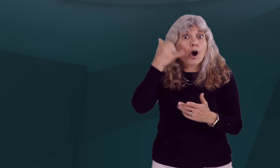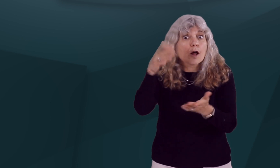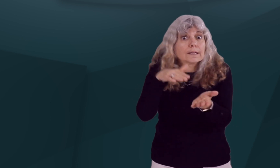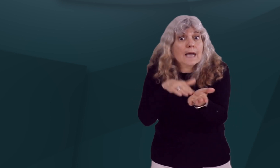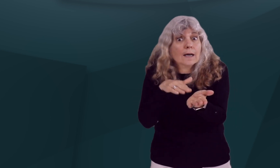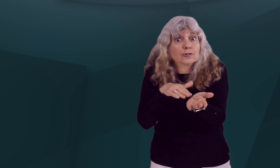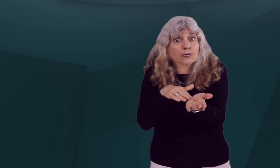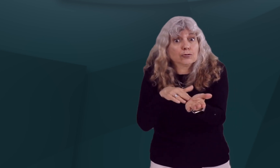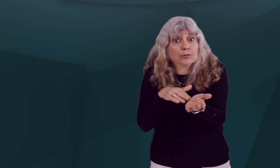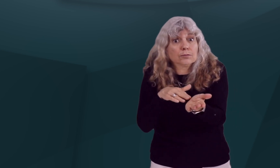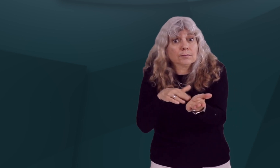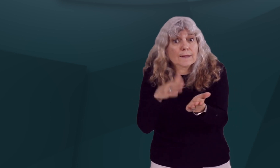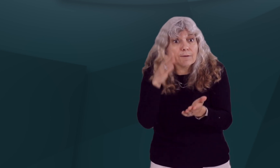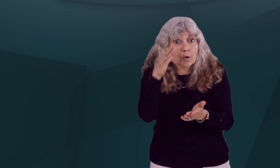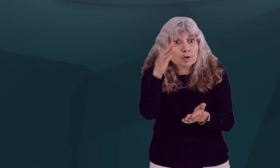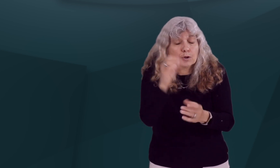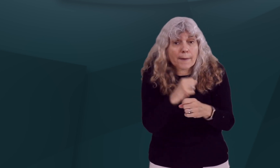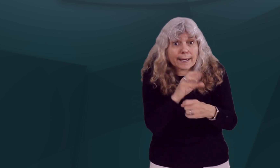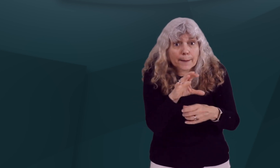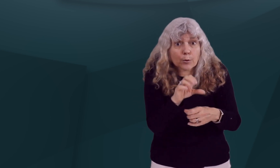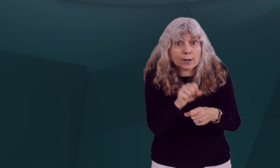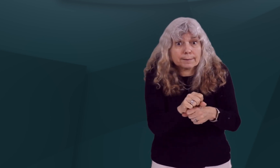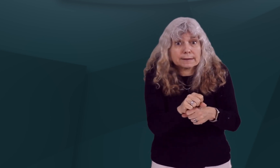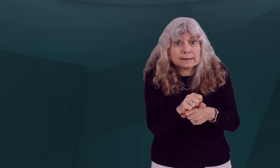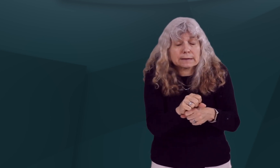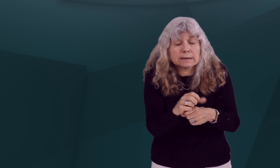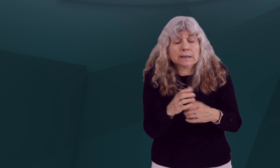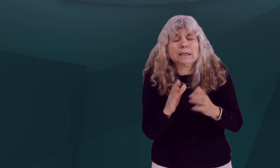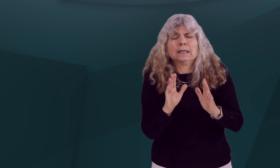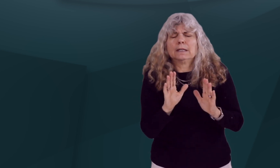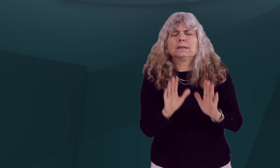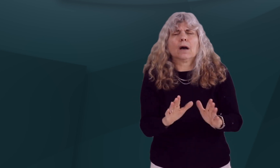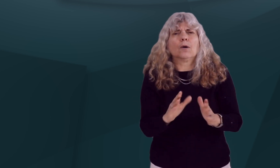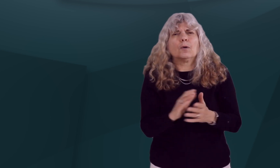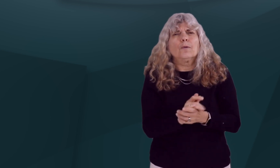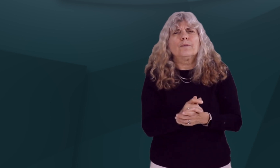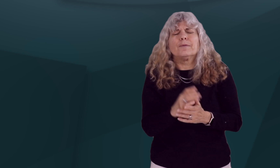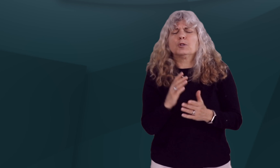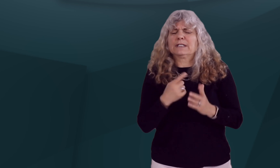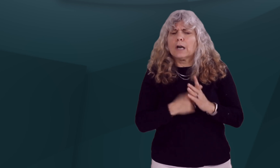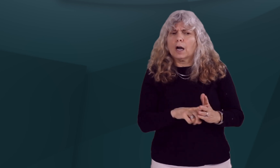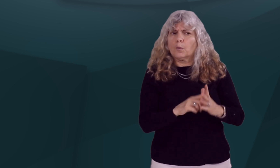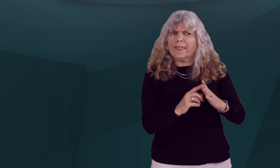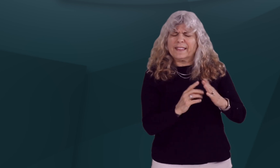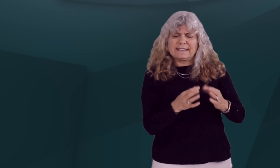Or calling a doctor in the future to make an appointment.